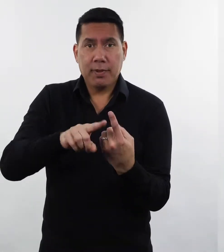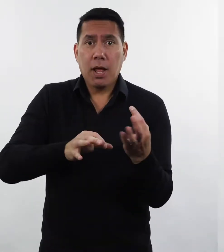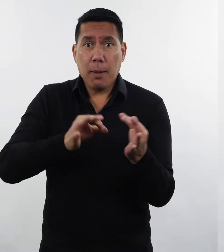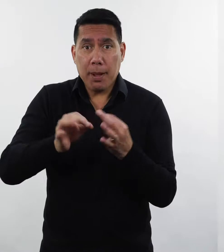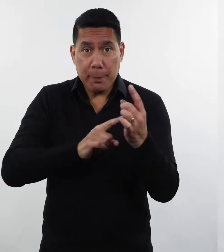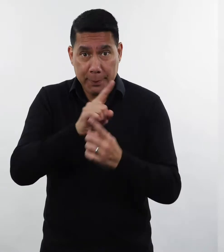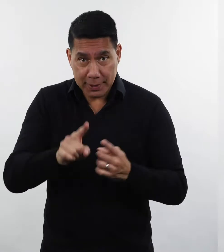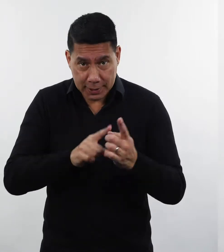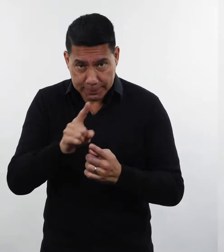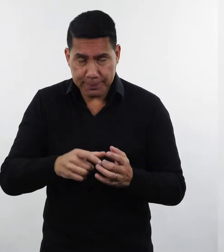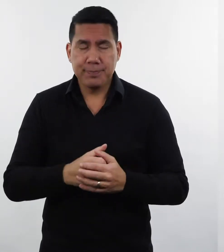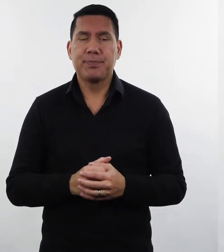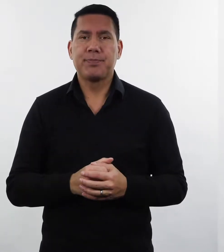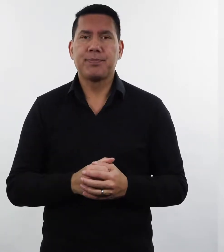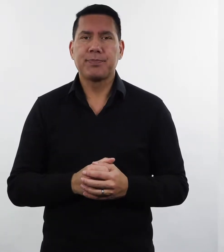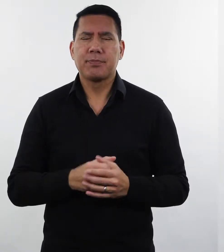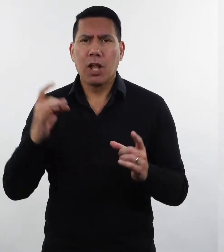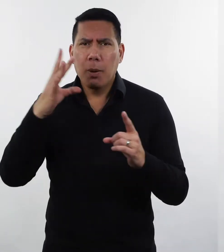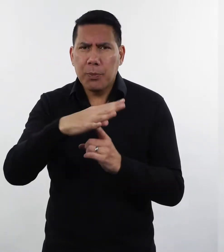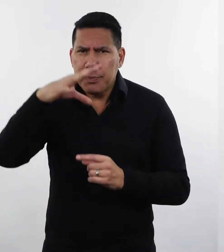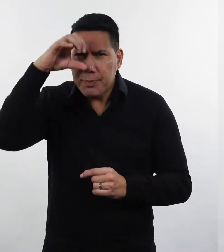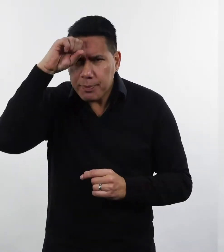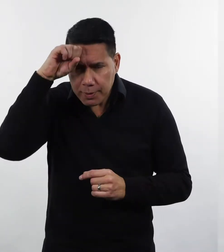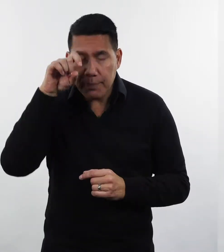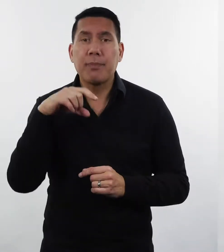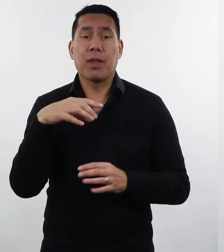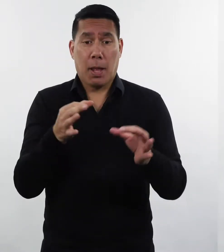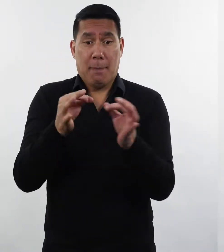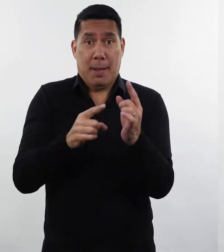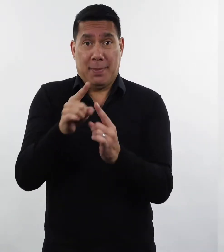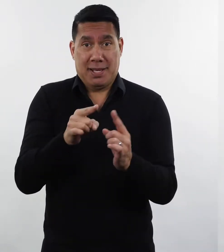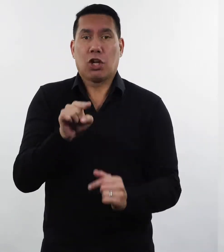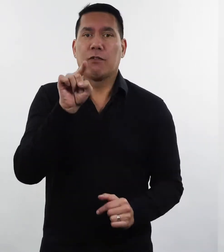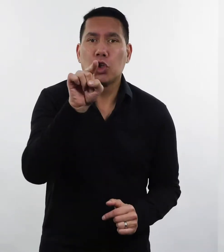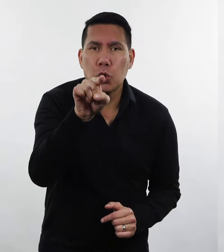It is important to remind yourself that a planning meeting is for you and your planner